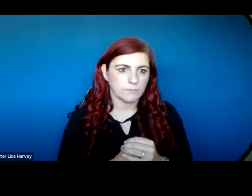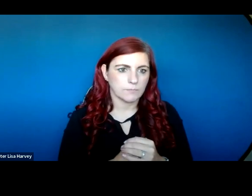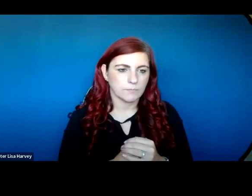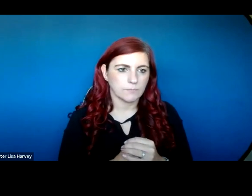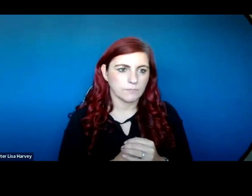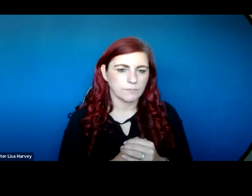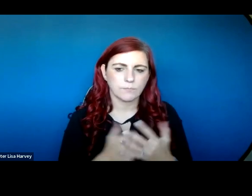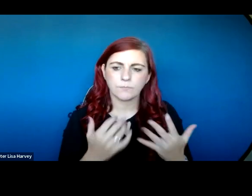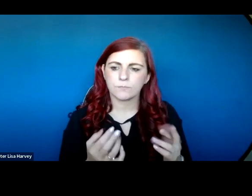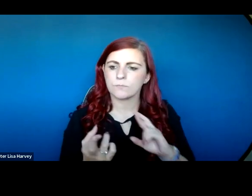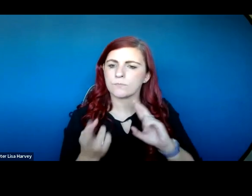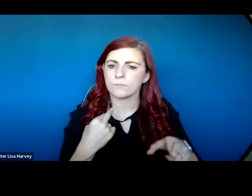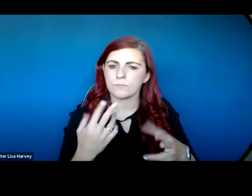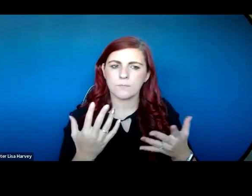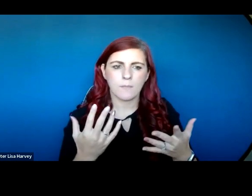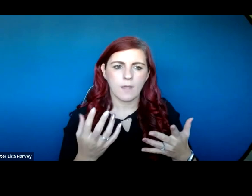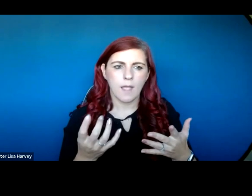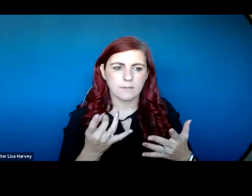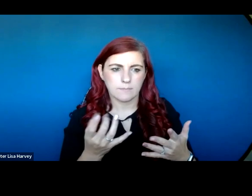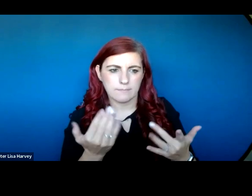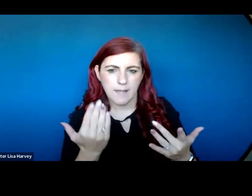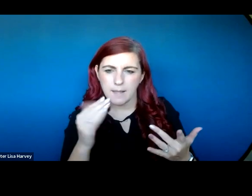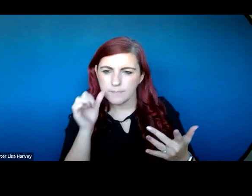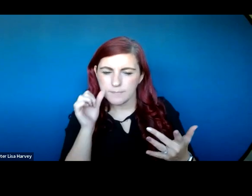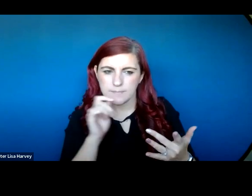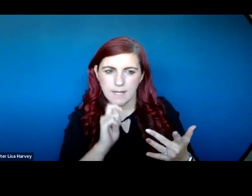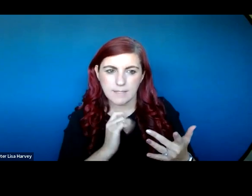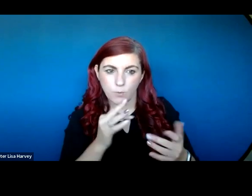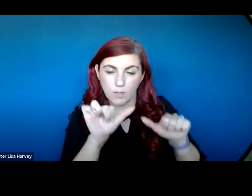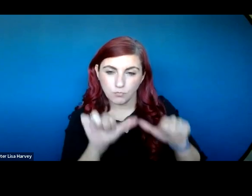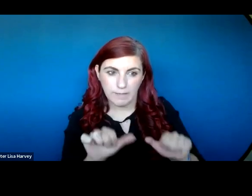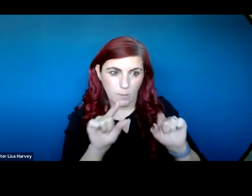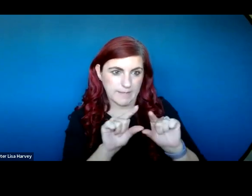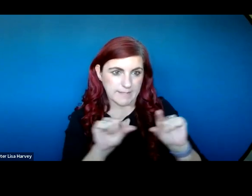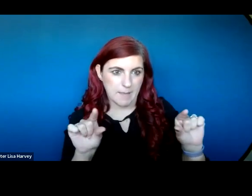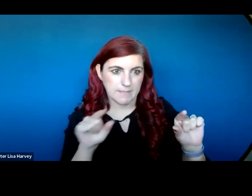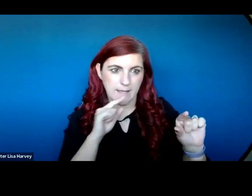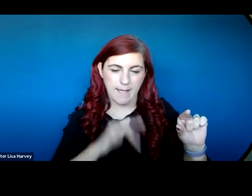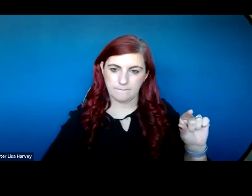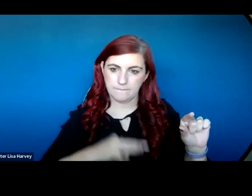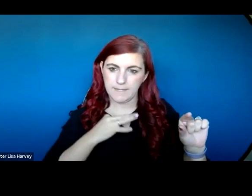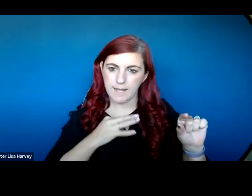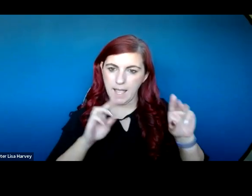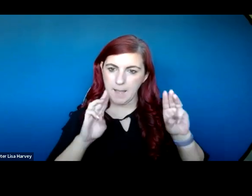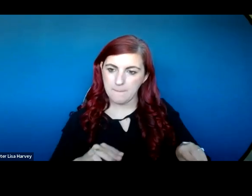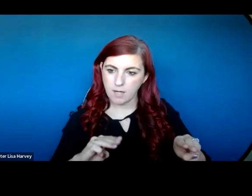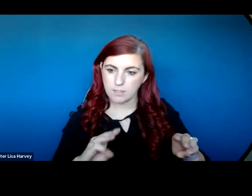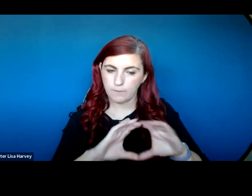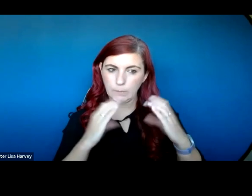Respondents were asked to indicate levels of agreement with a statement: I feel I am part of my community.